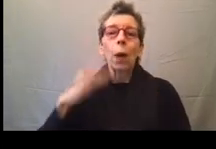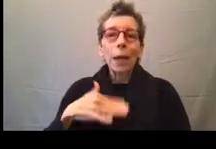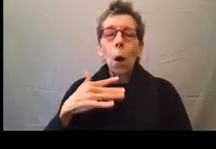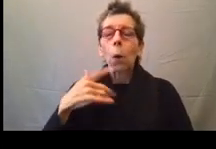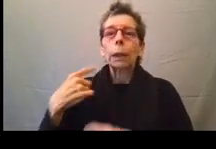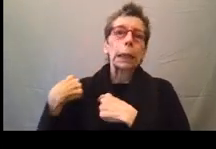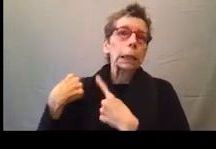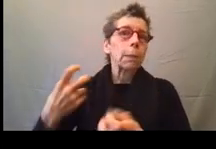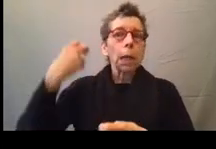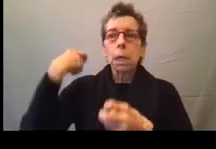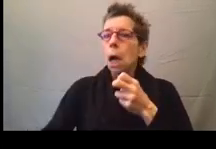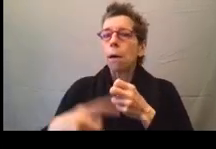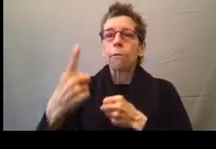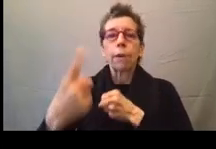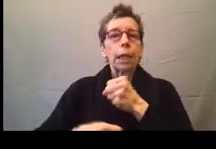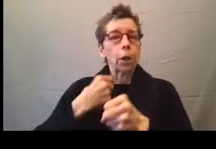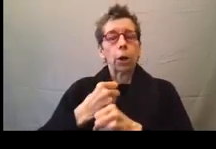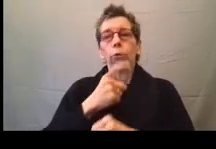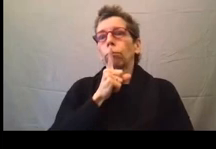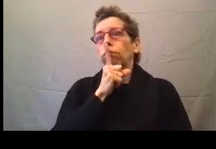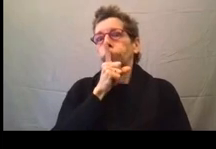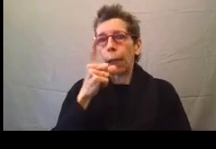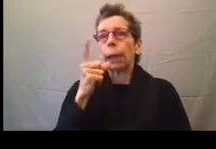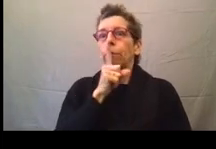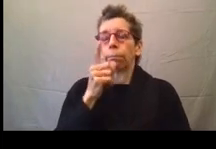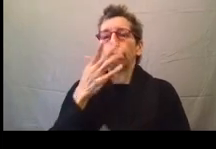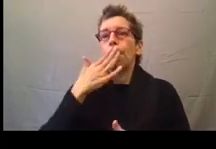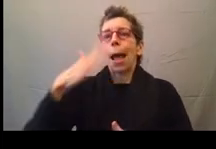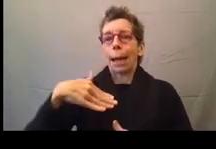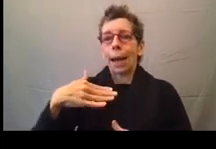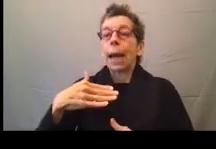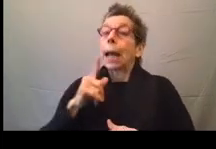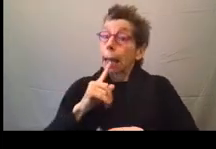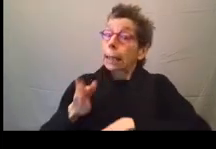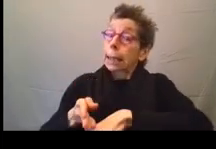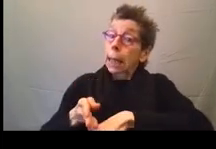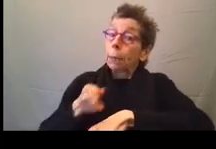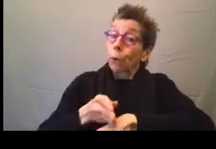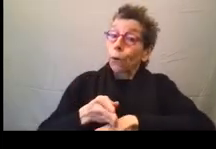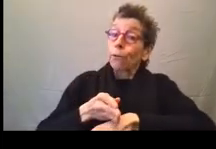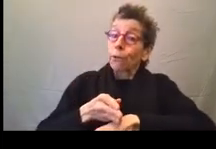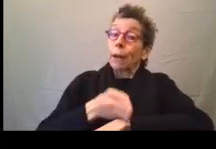has been really hard. Times may be improving but they are still undoubtedly hard and we